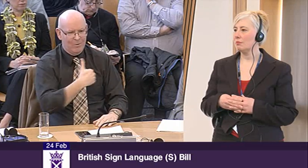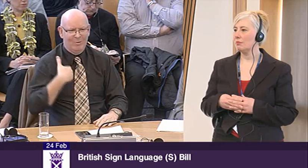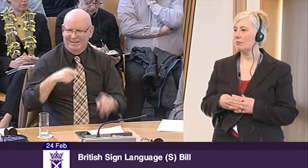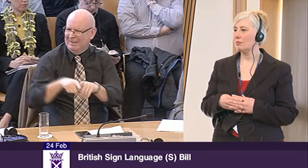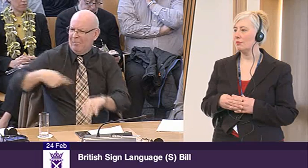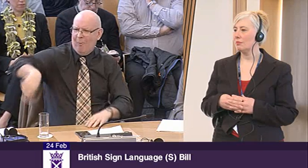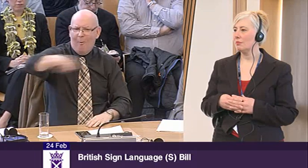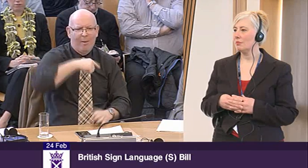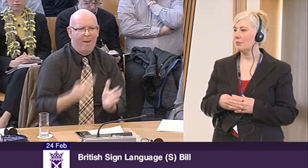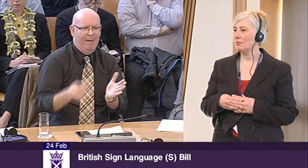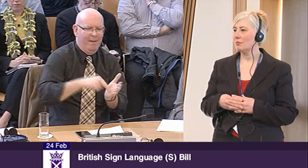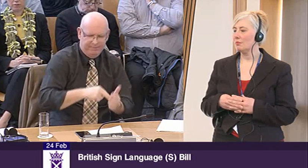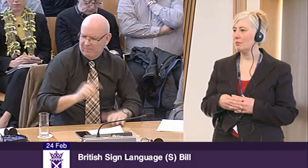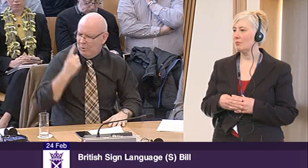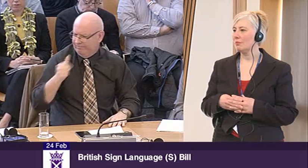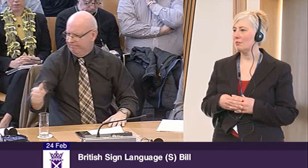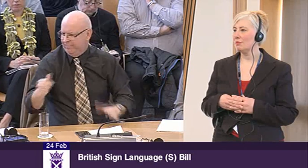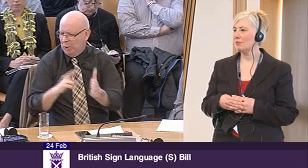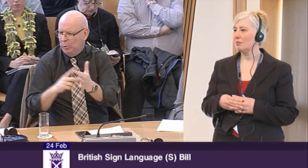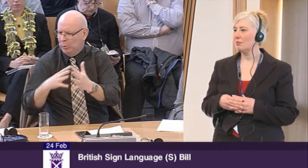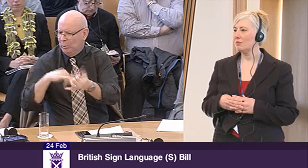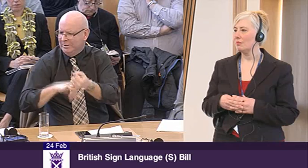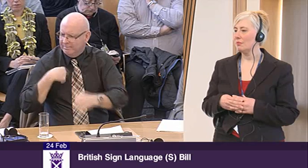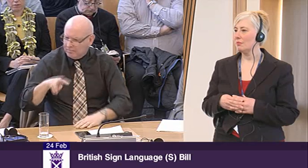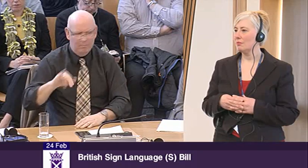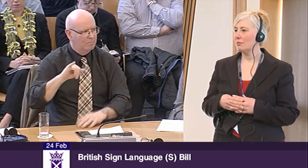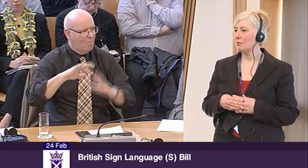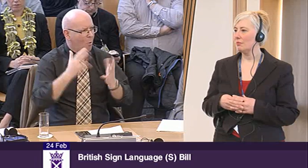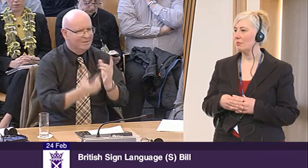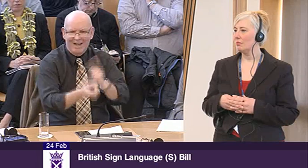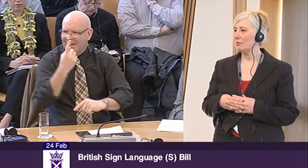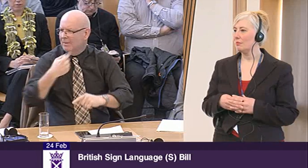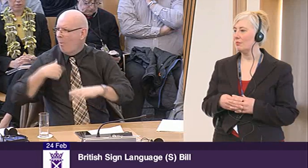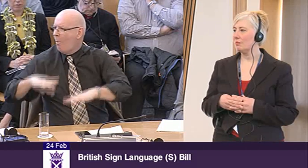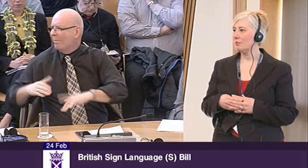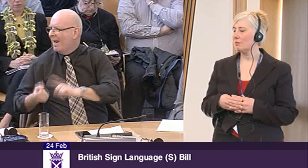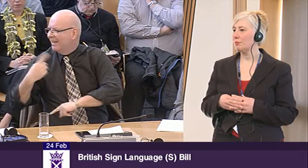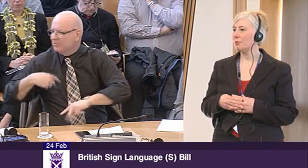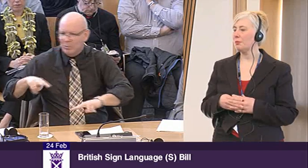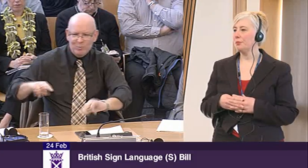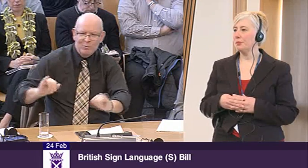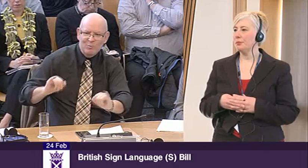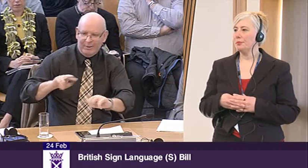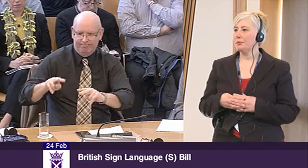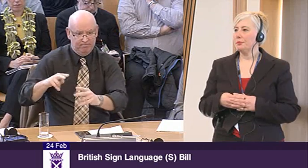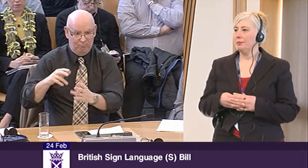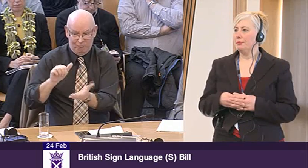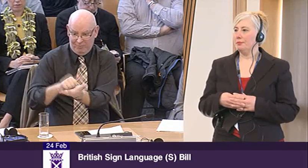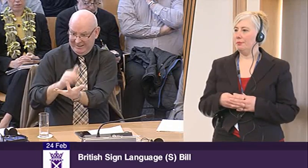not become a reality. I would like to get up at 7 o’clock in the morning and, like my hearing counterparts, access what is going on in the world: home affairs and foreign